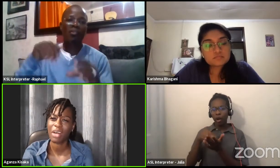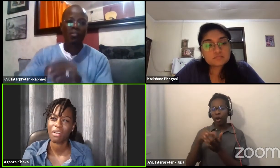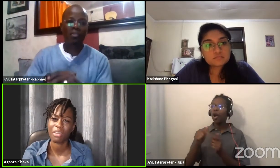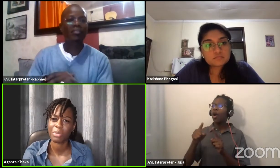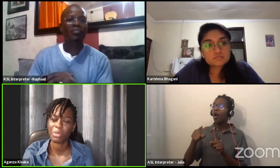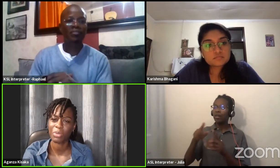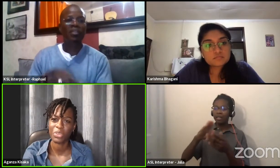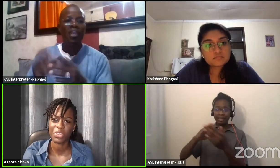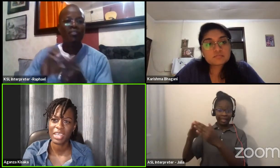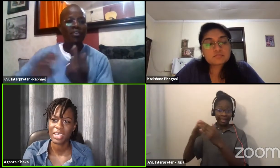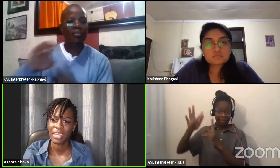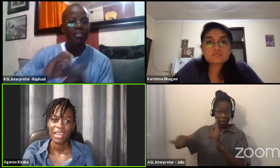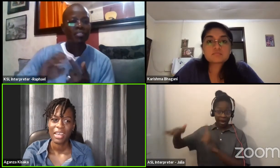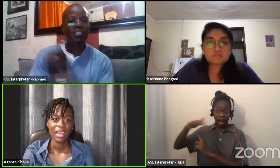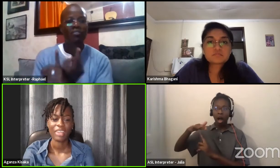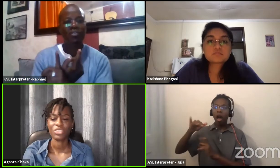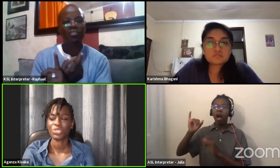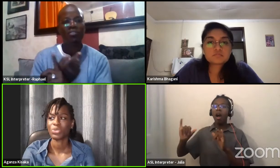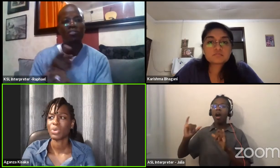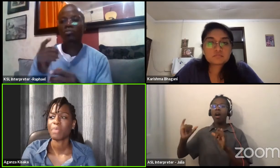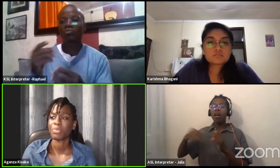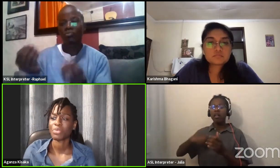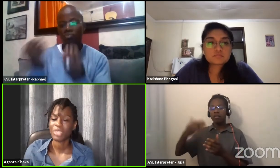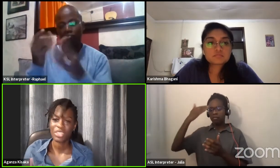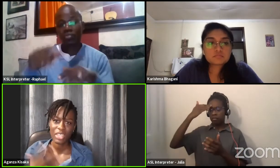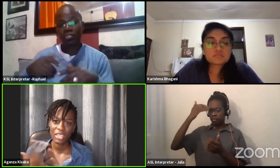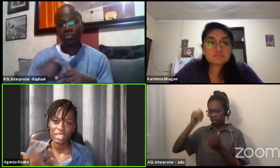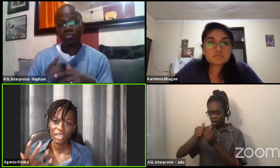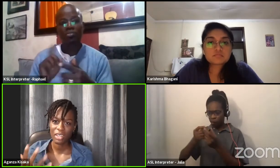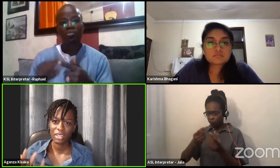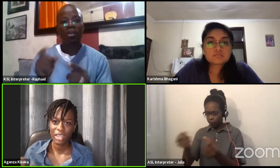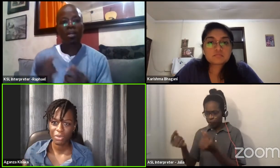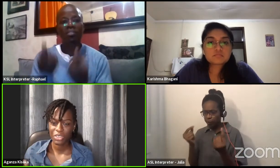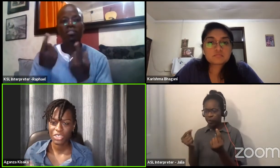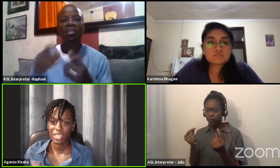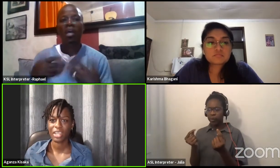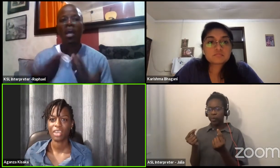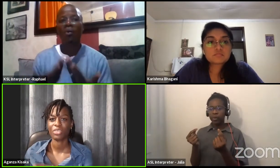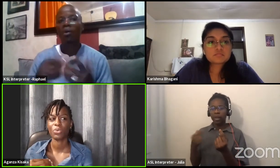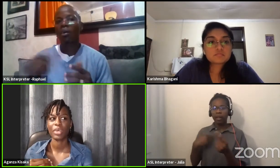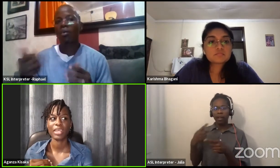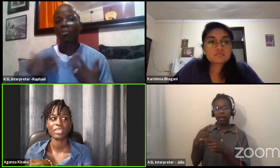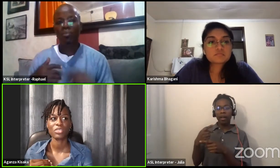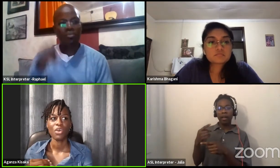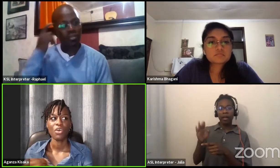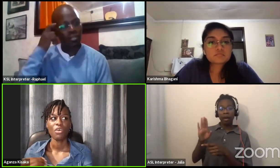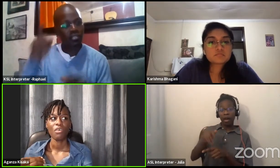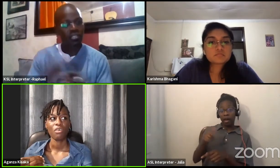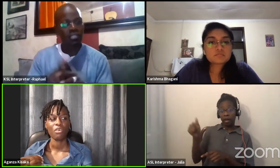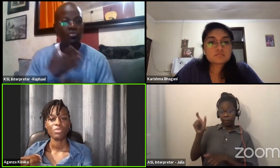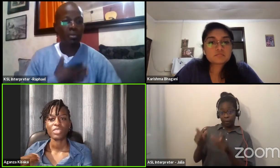how other people think and to appreciate other languages, and other ways of seeing the world artism